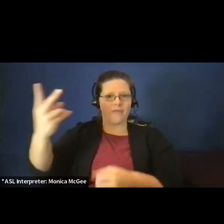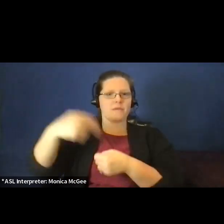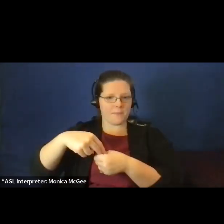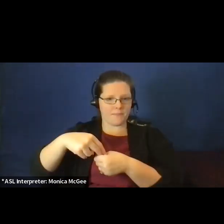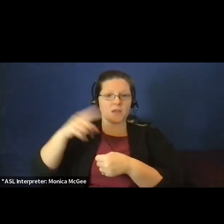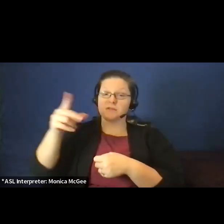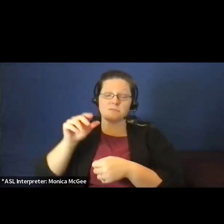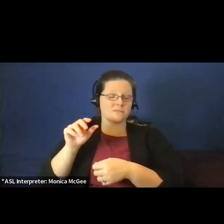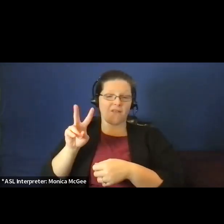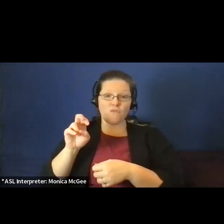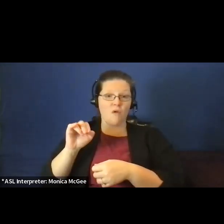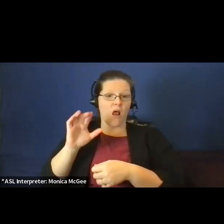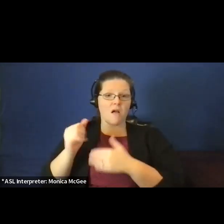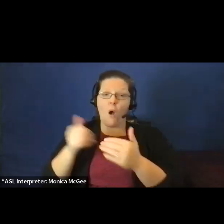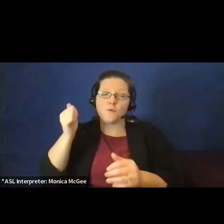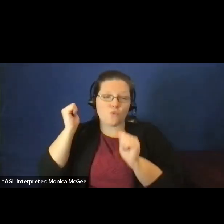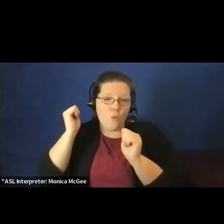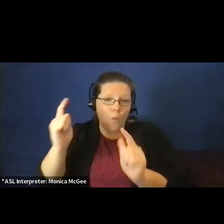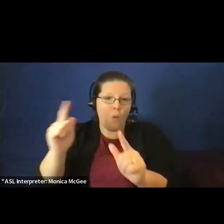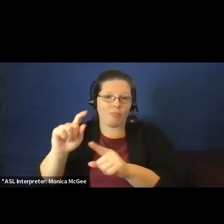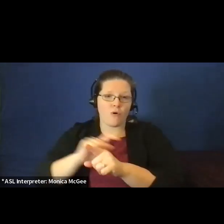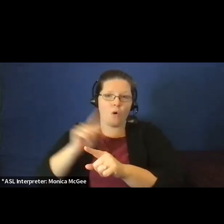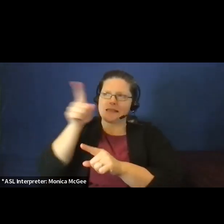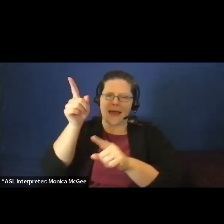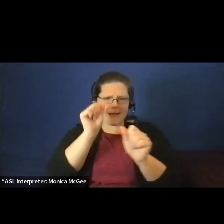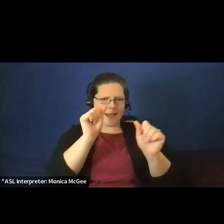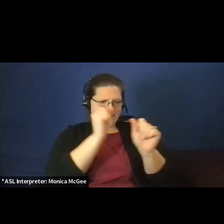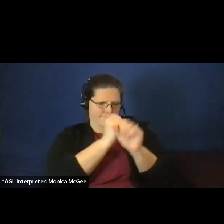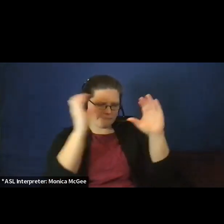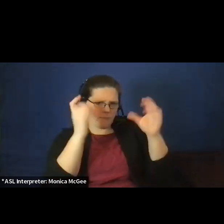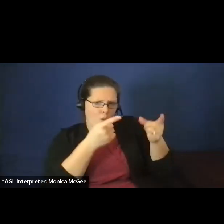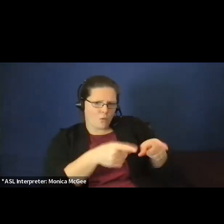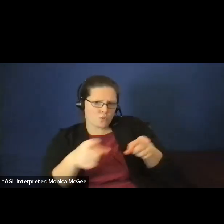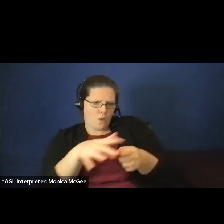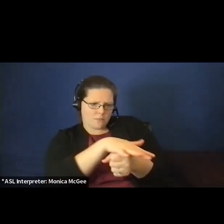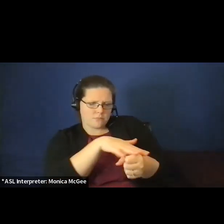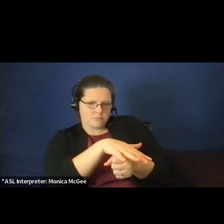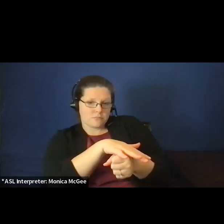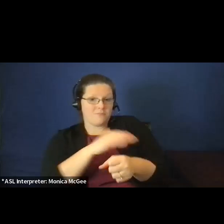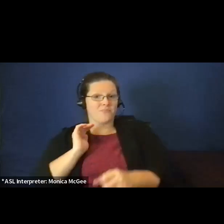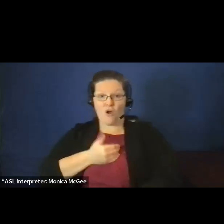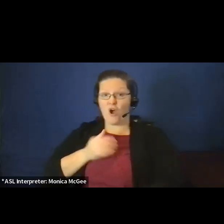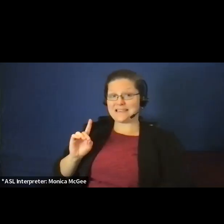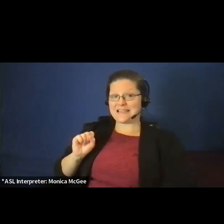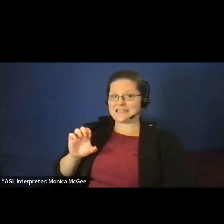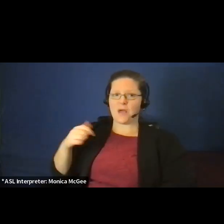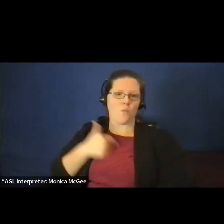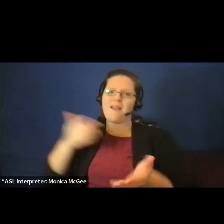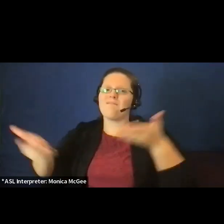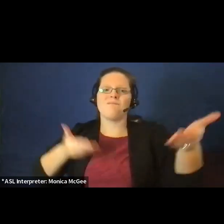from ACL, who is new to ACL. He's phenomenal. Veronica is our new point at ACL for our state. She's been on